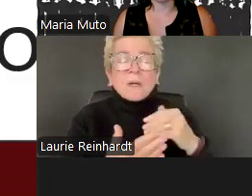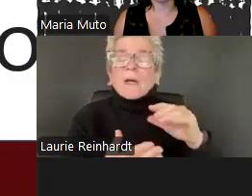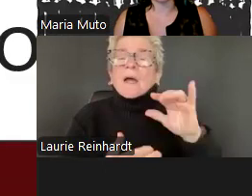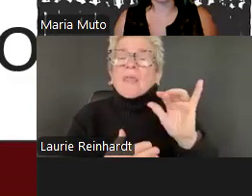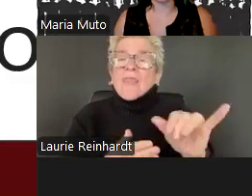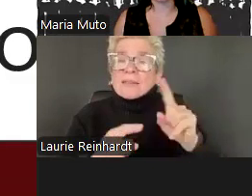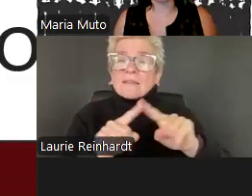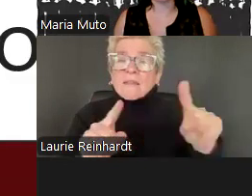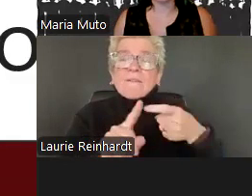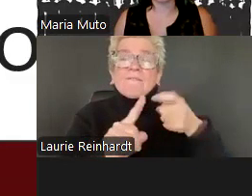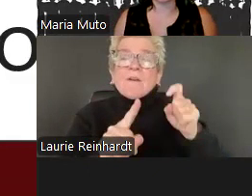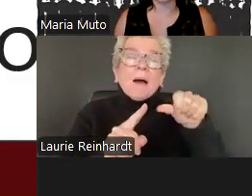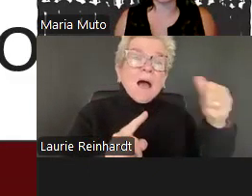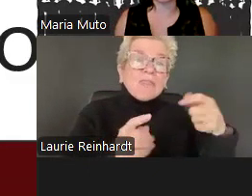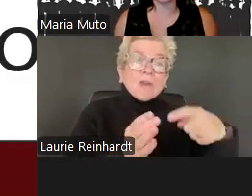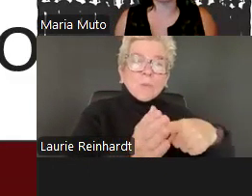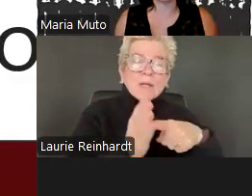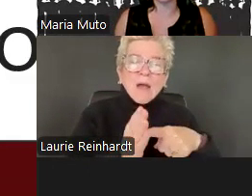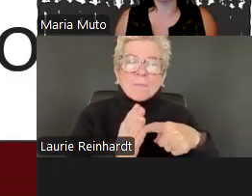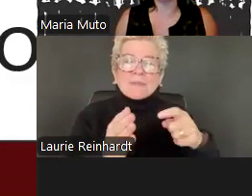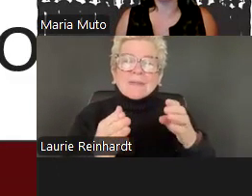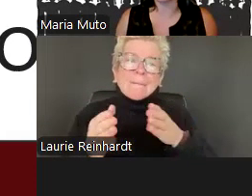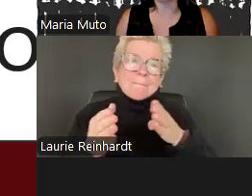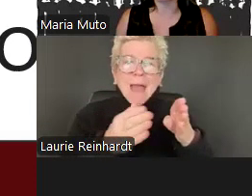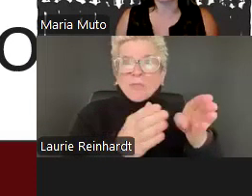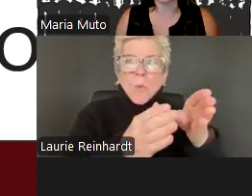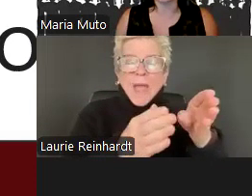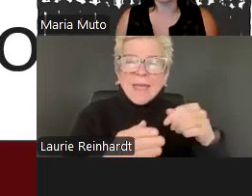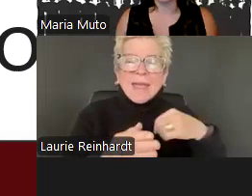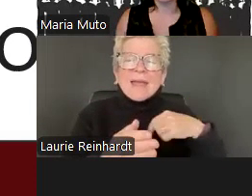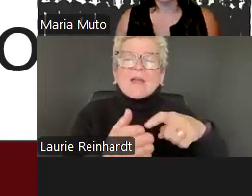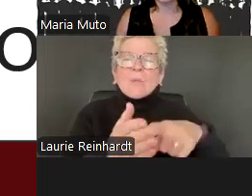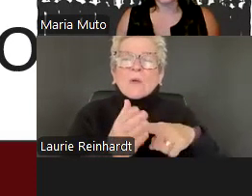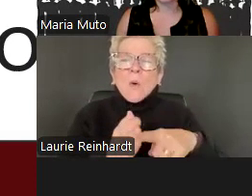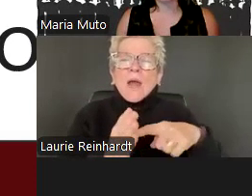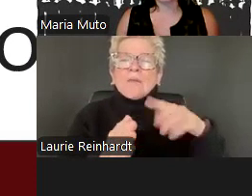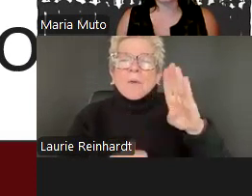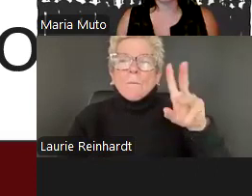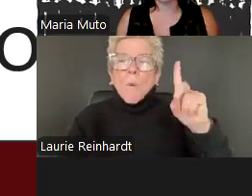other requirements or Pathways. It requires a board policy. There's lots of information